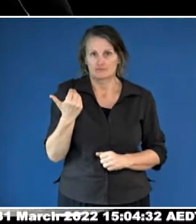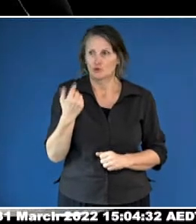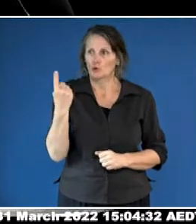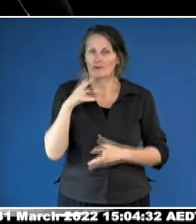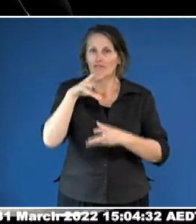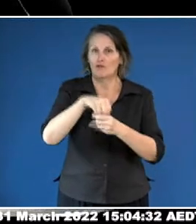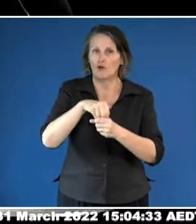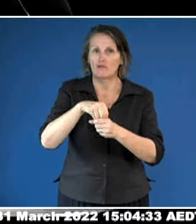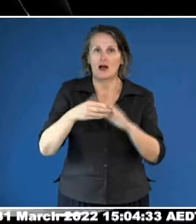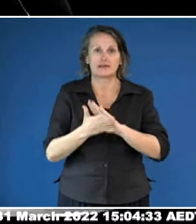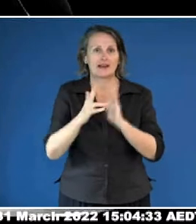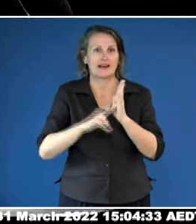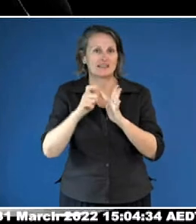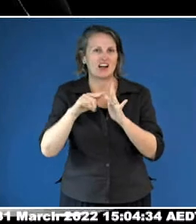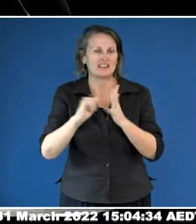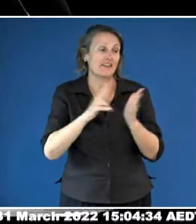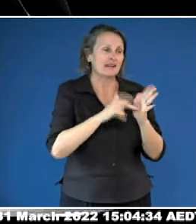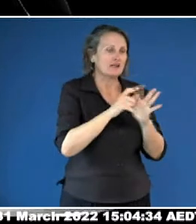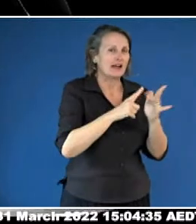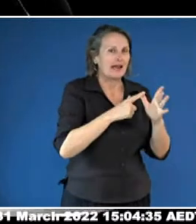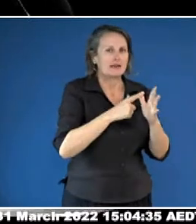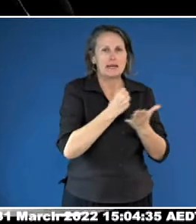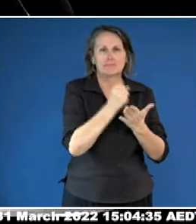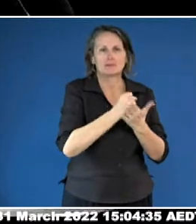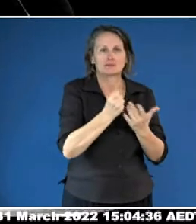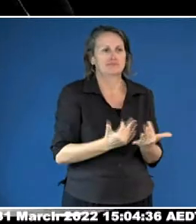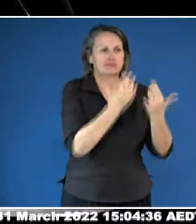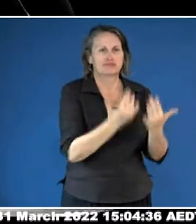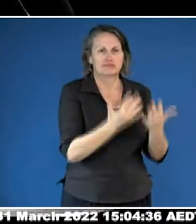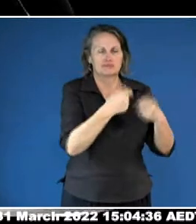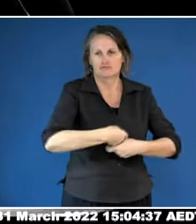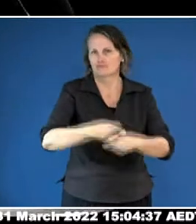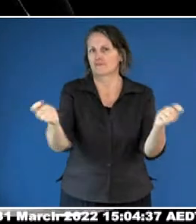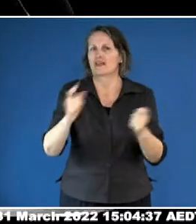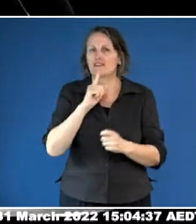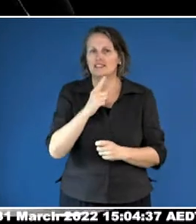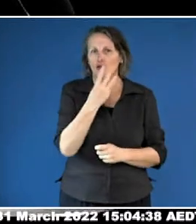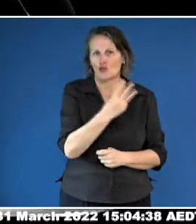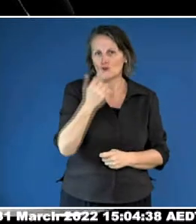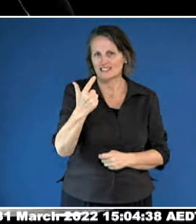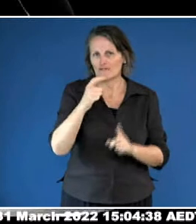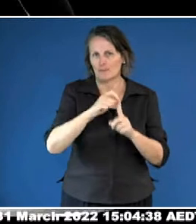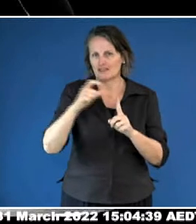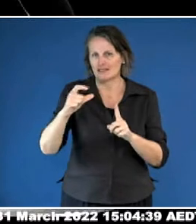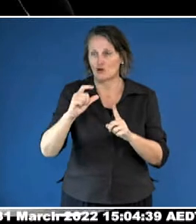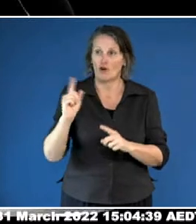that were released by the NDIA. It was 30 per cent - 37 per cent, sorry, of all participants were women and girls.